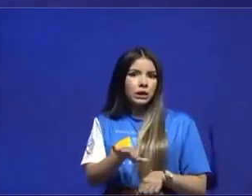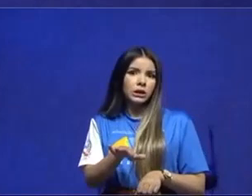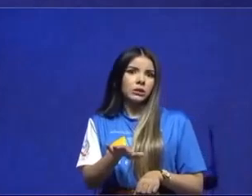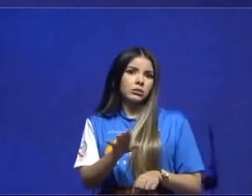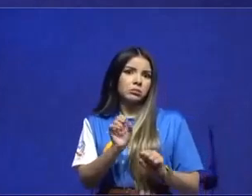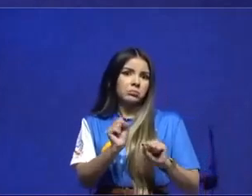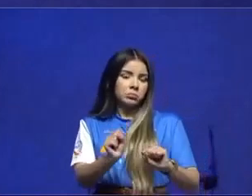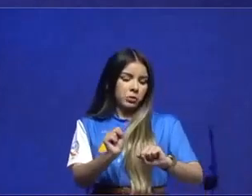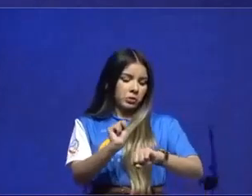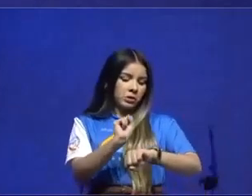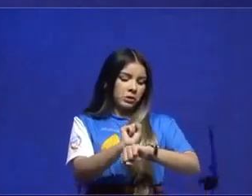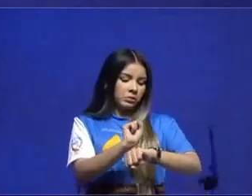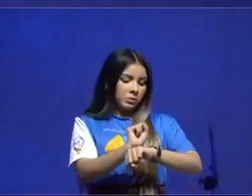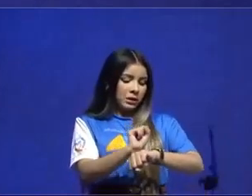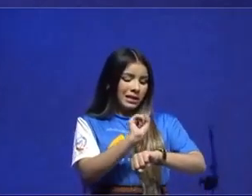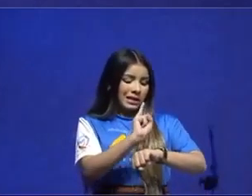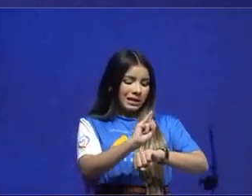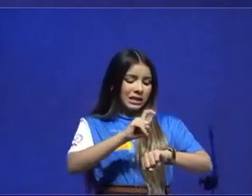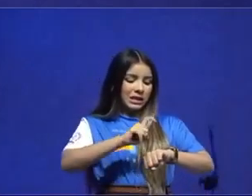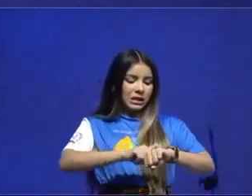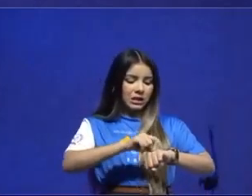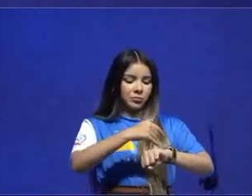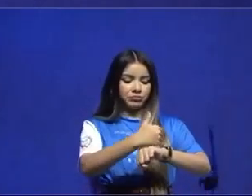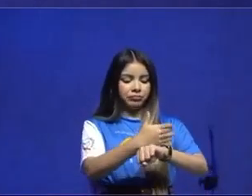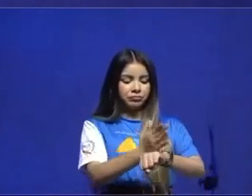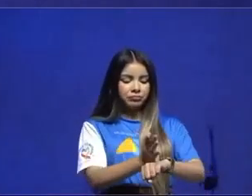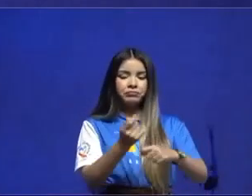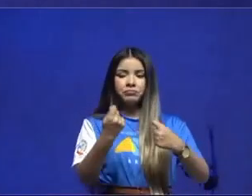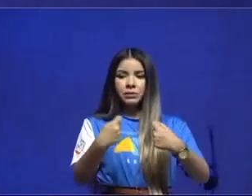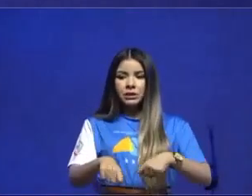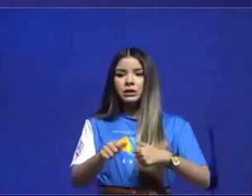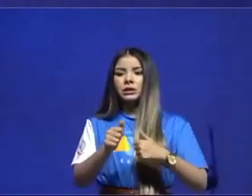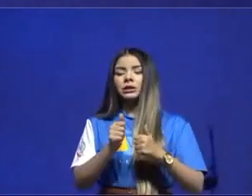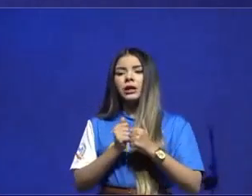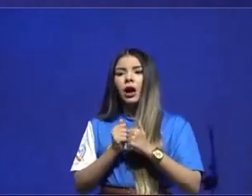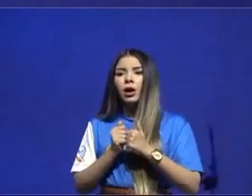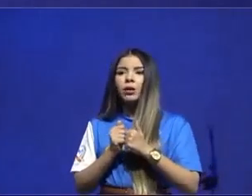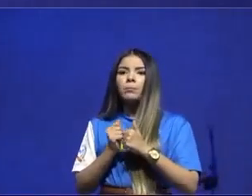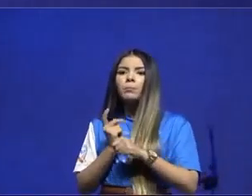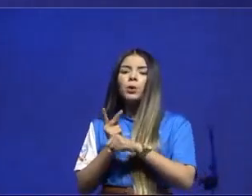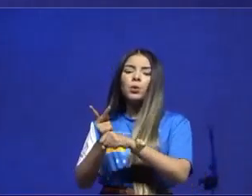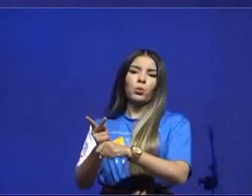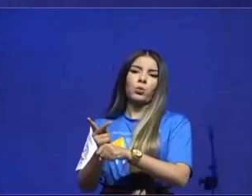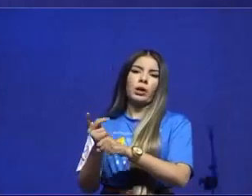this period it is really necessary to seek follow-up an investigation and stimulation